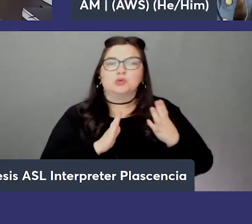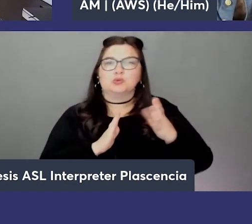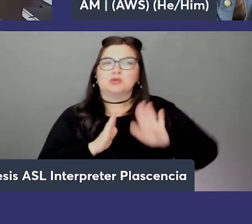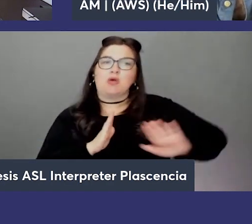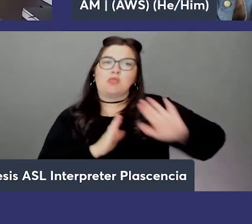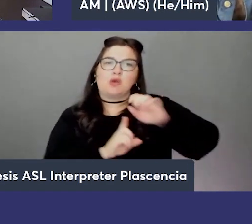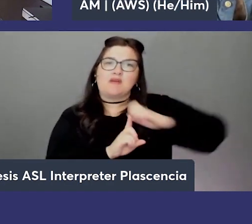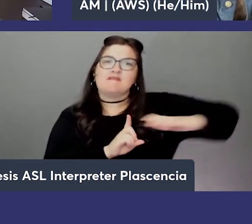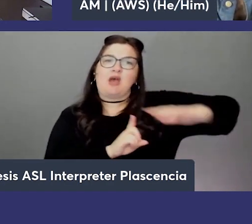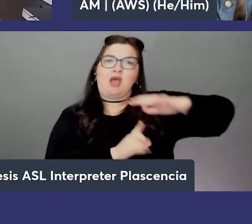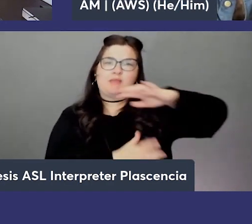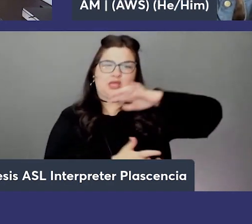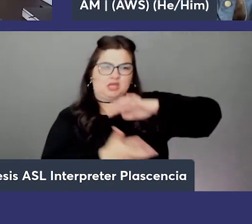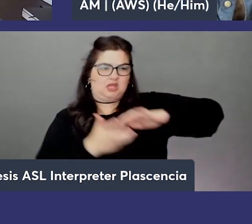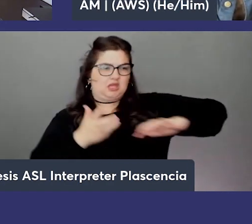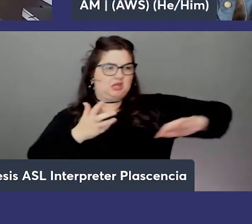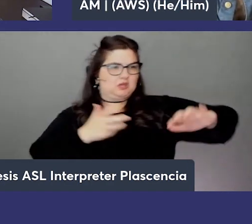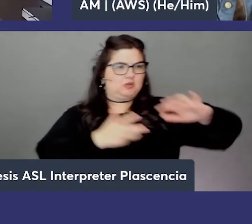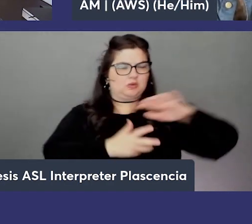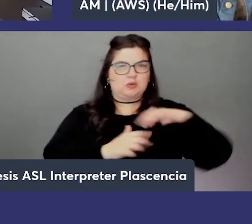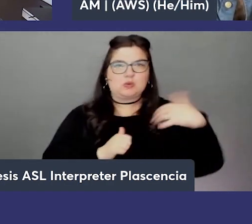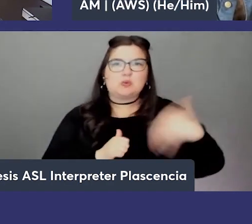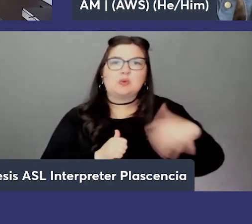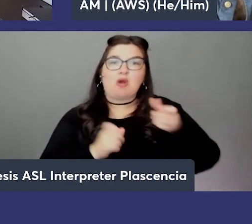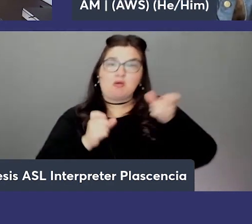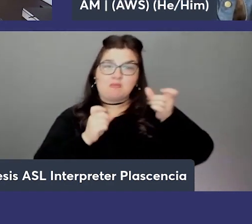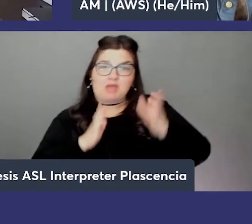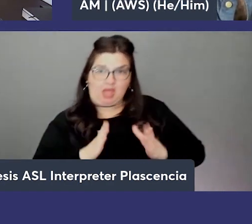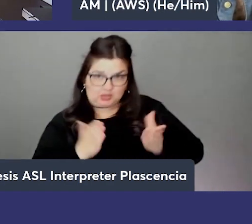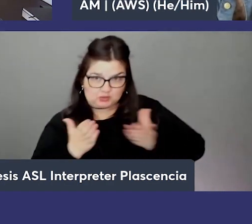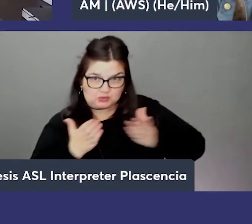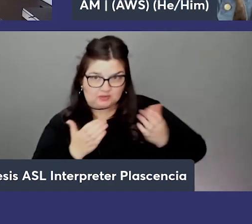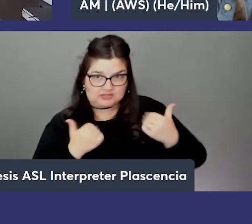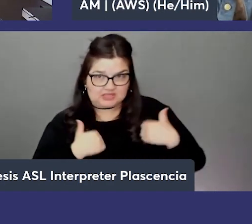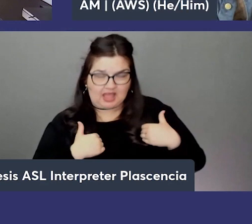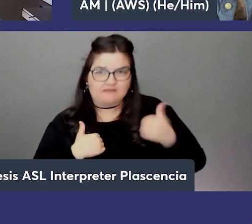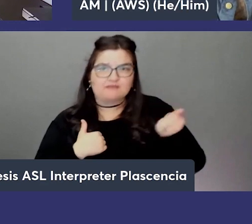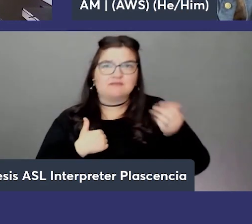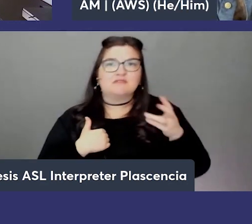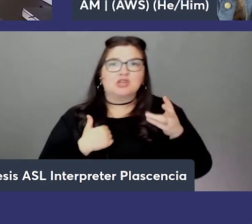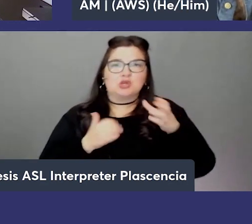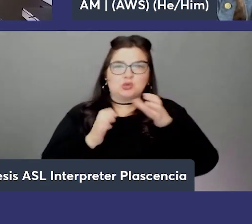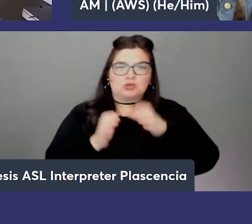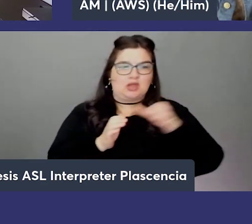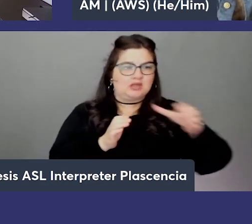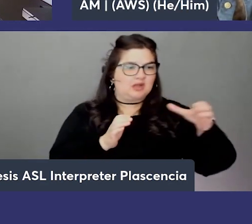And they have all the great different managed services, but they have also few containers over here, and few containers over there,